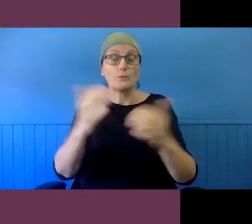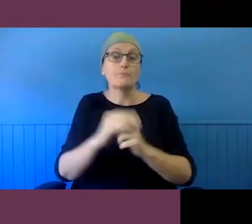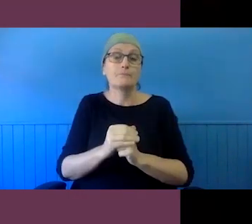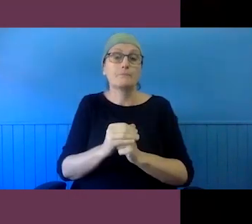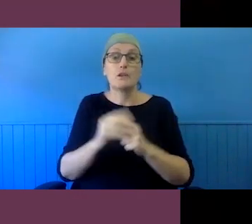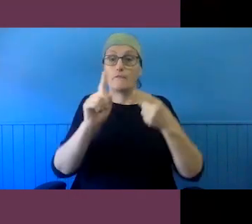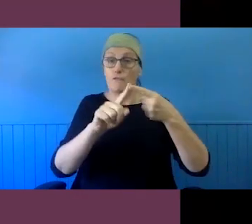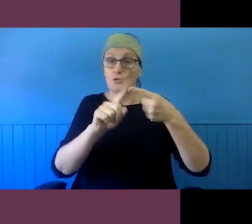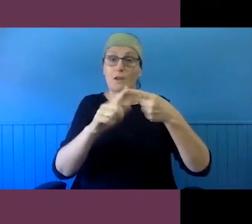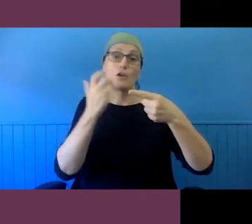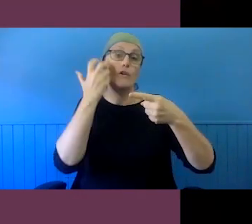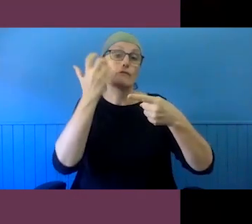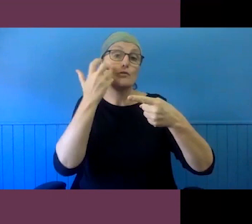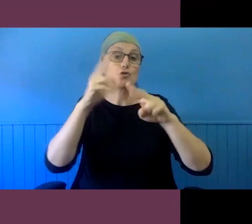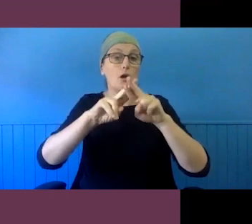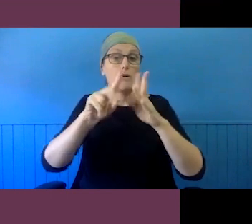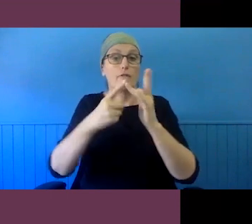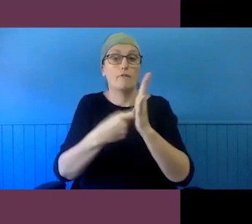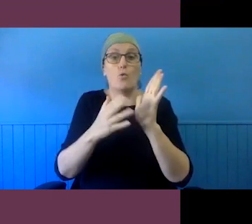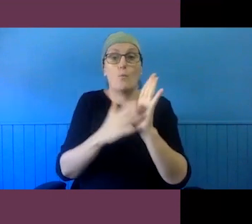timely to today's session. Future Form is a professional development